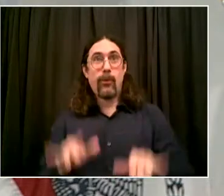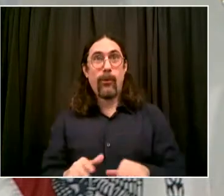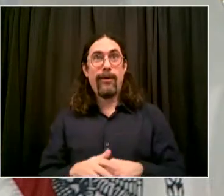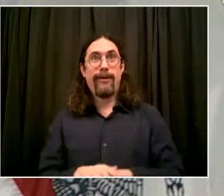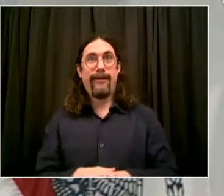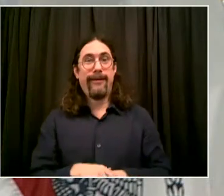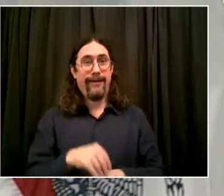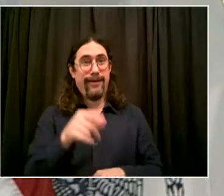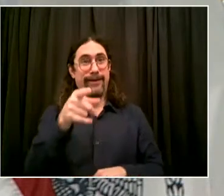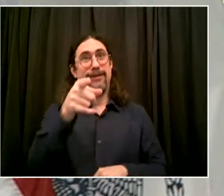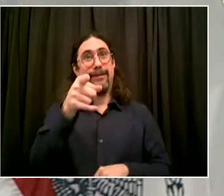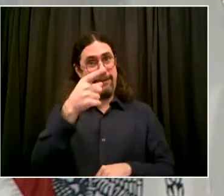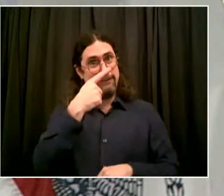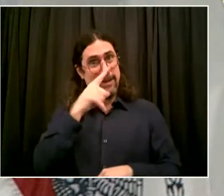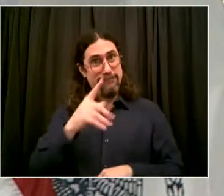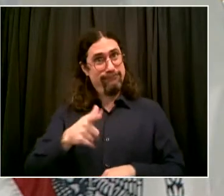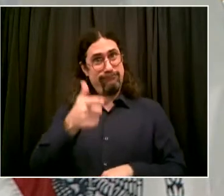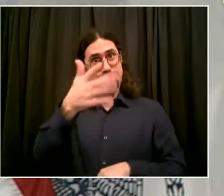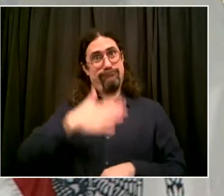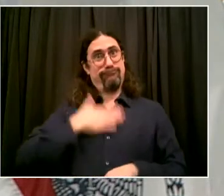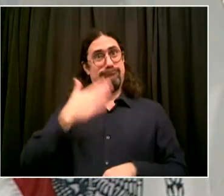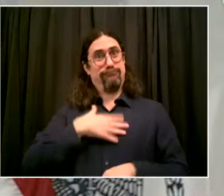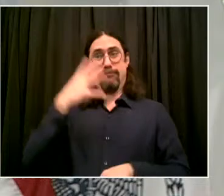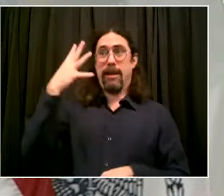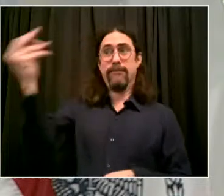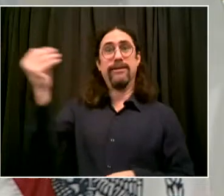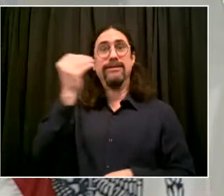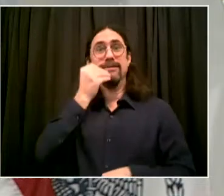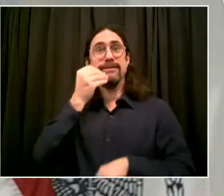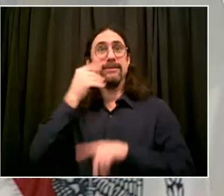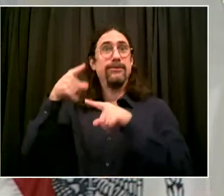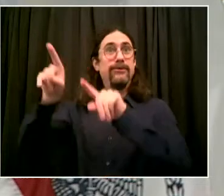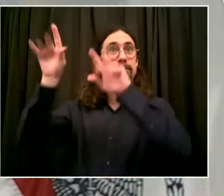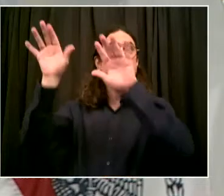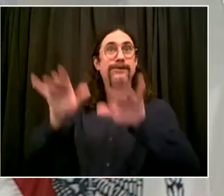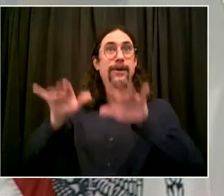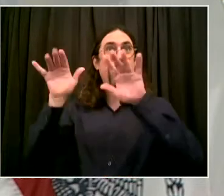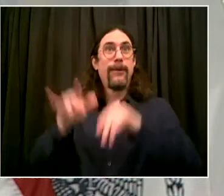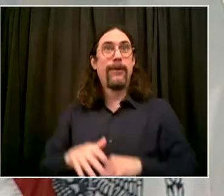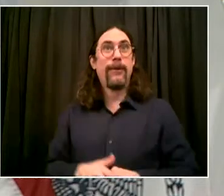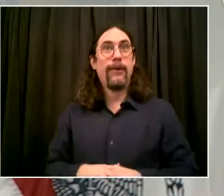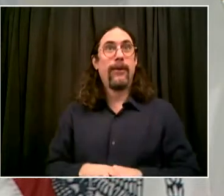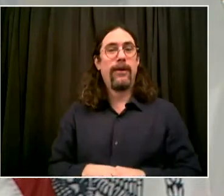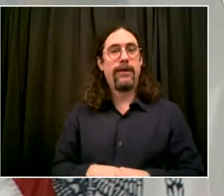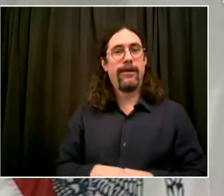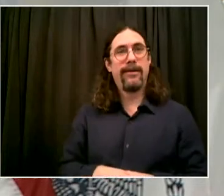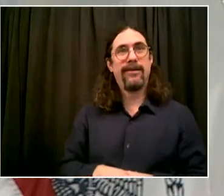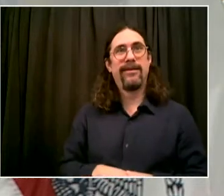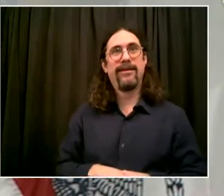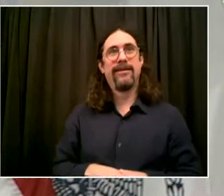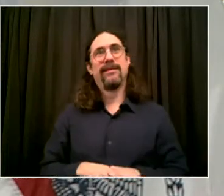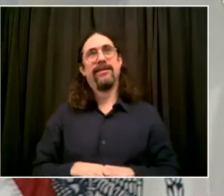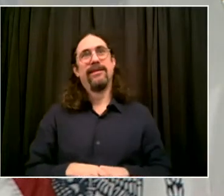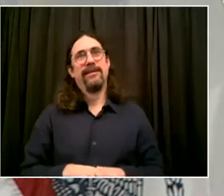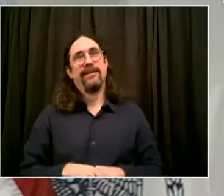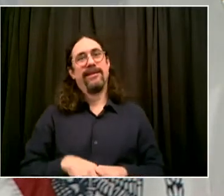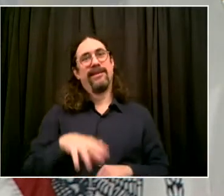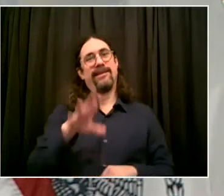MAMAYBE HANG OUT IN THE SNOW? I HAHAVE DONE OUTDOOR DINING IN THIIKIS NNOFD TEMPERATURE. NOT A PROROLBLB EM FOR ME.